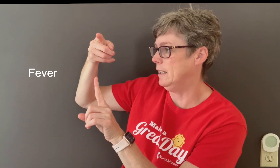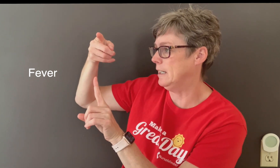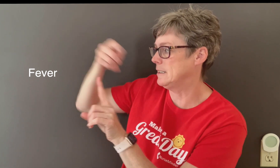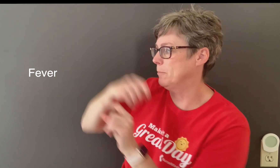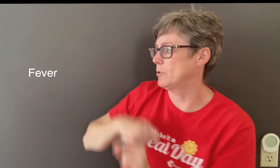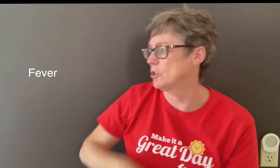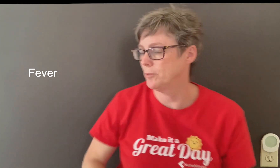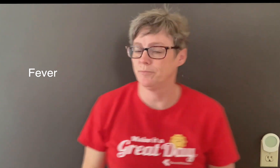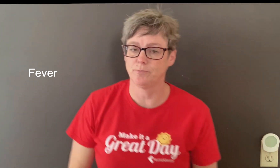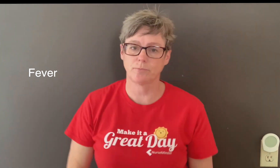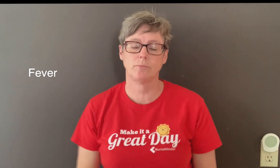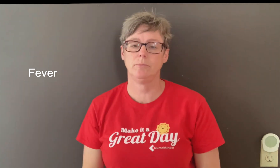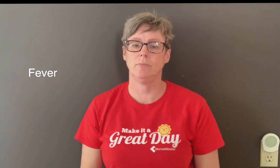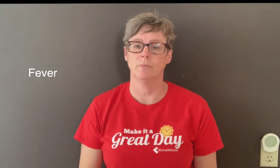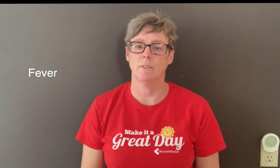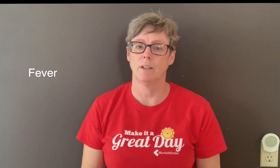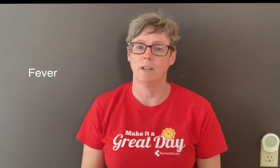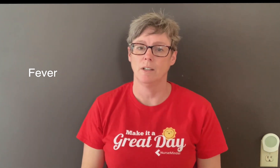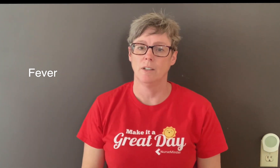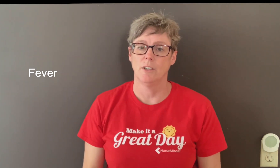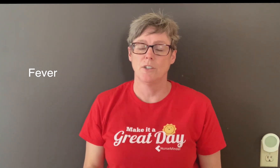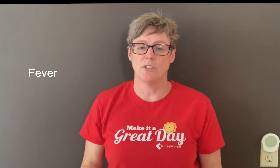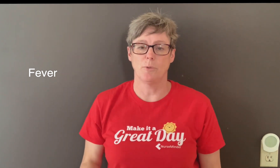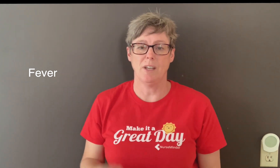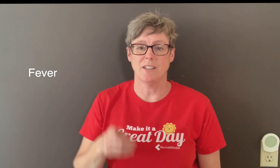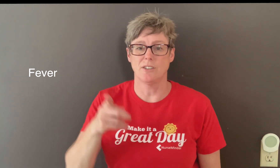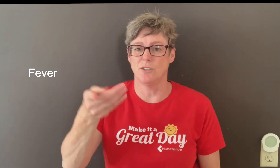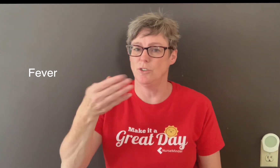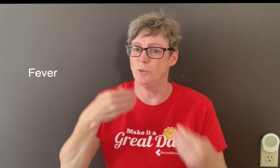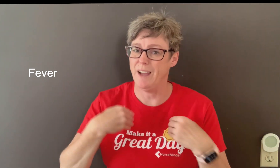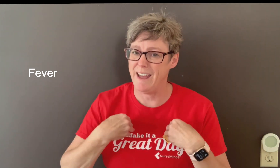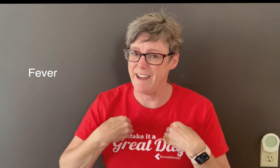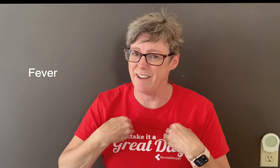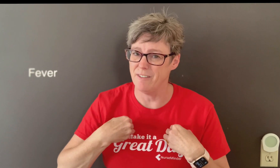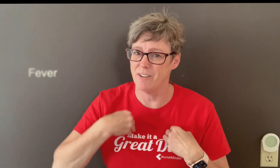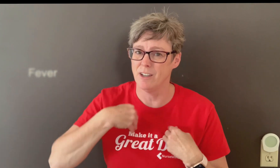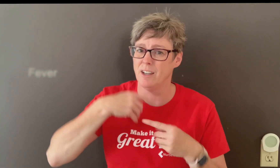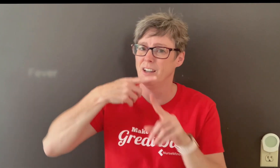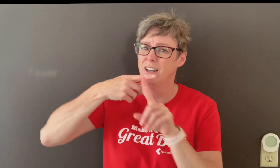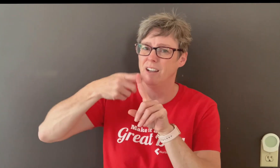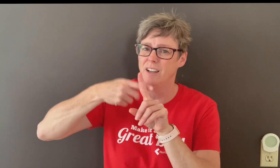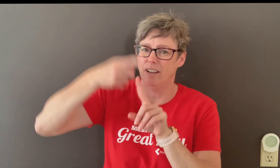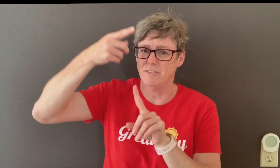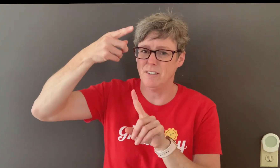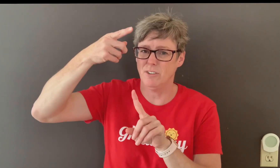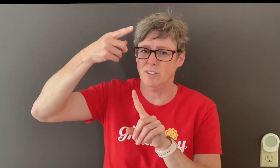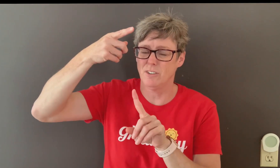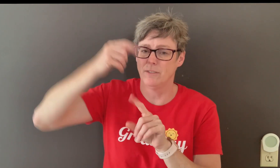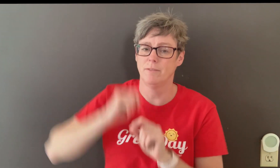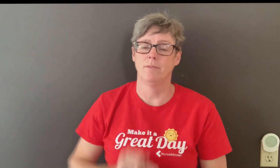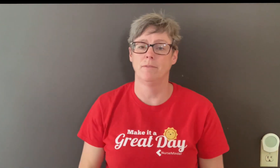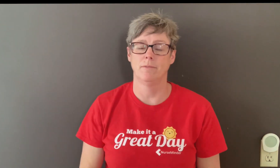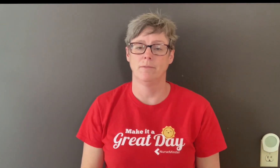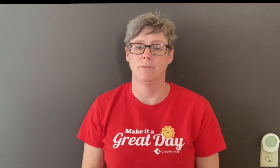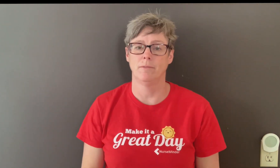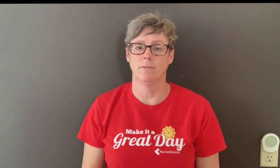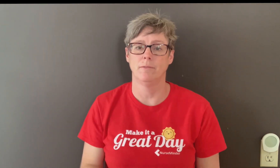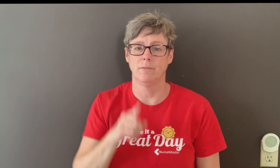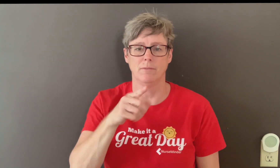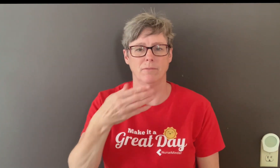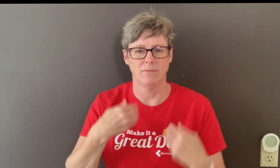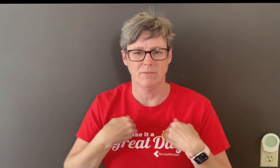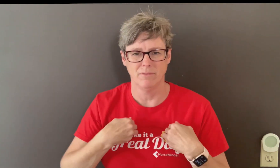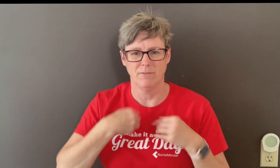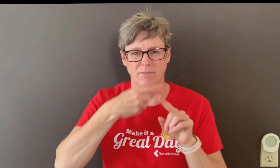high temperature. So then you want to ask do you have a fever?